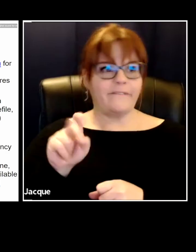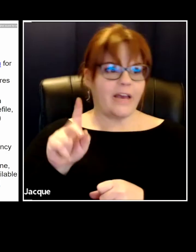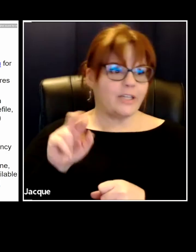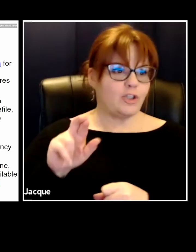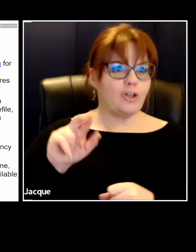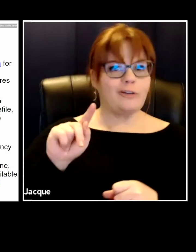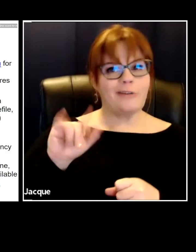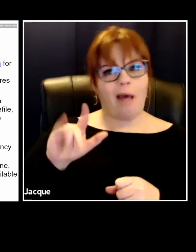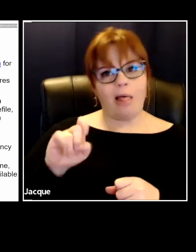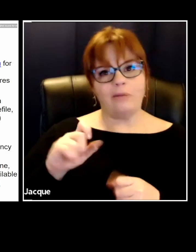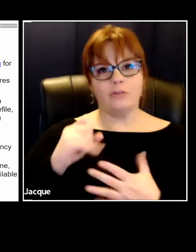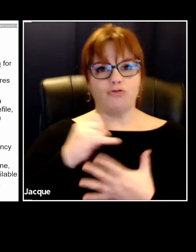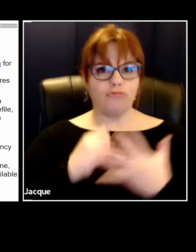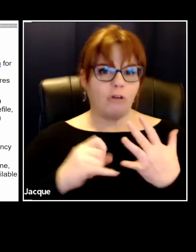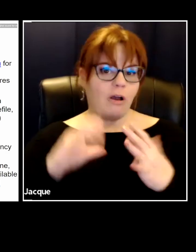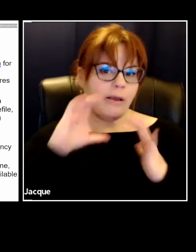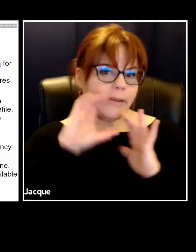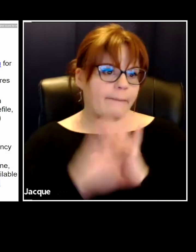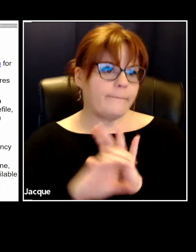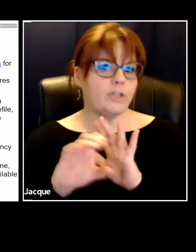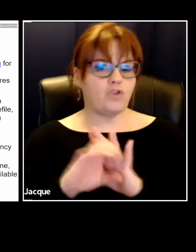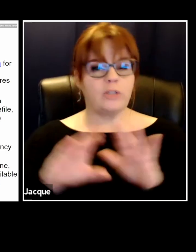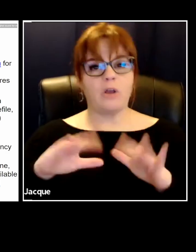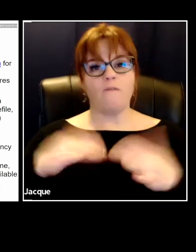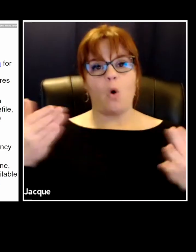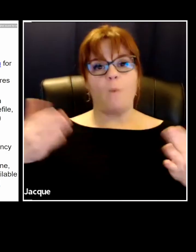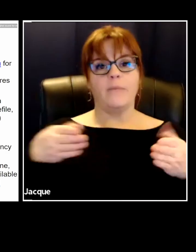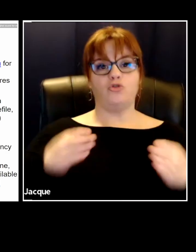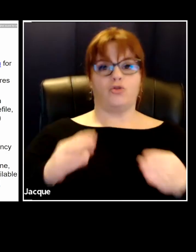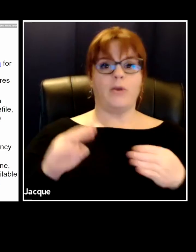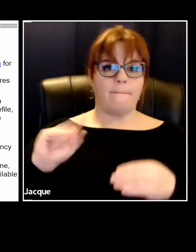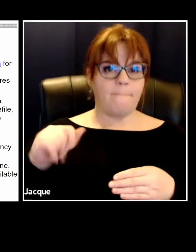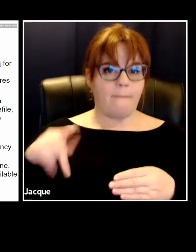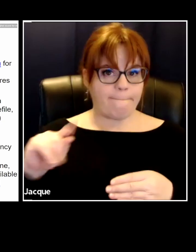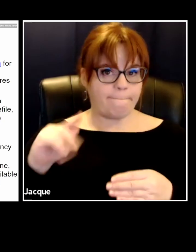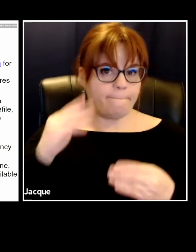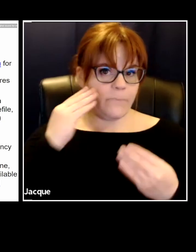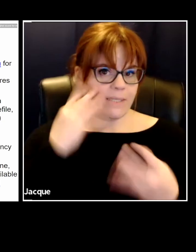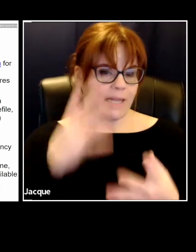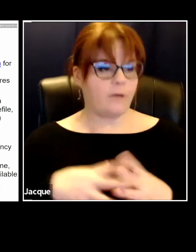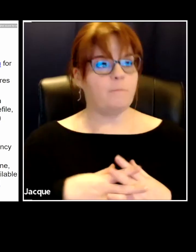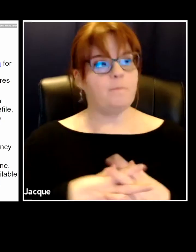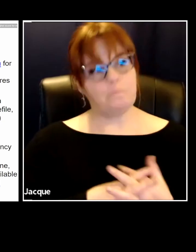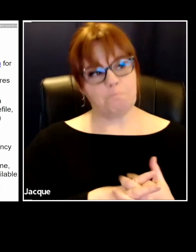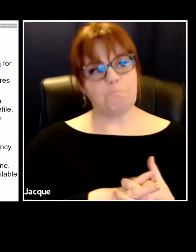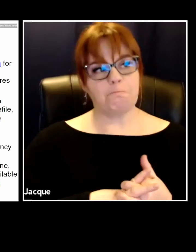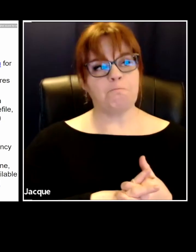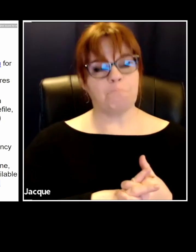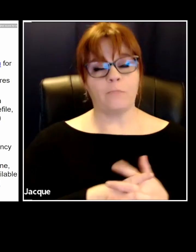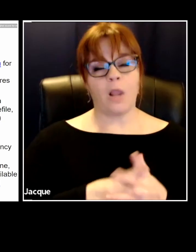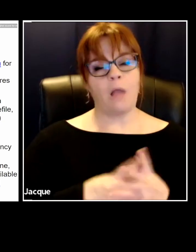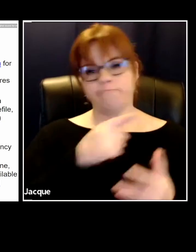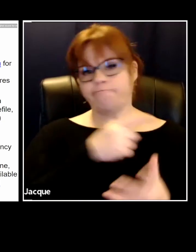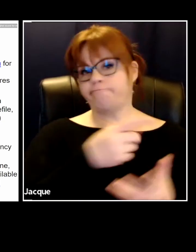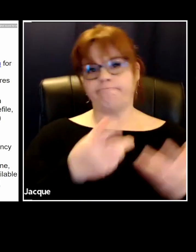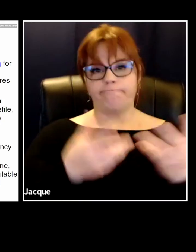images of um OpenStreetMap uh data. So this is you know very much in line with our commitment to